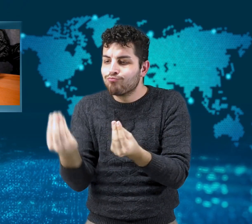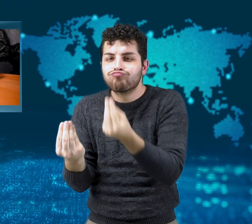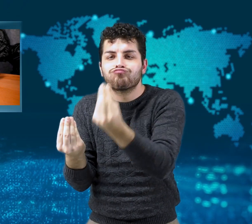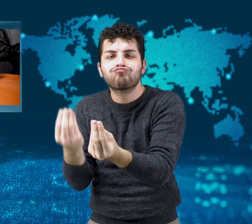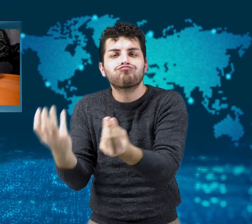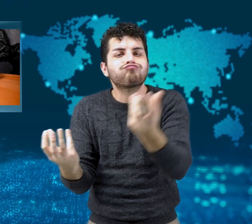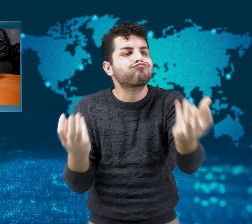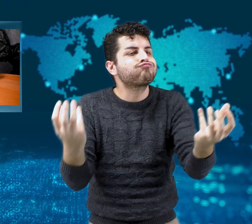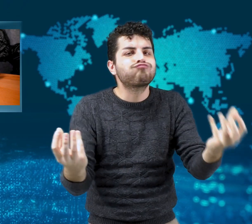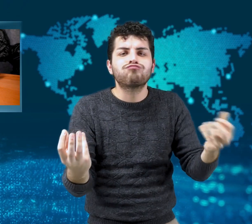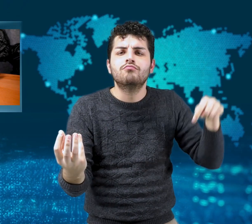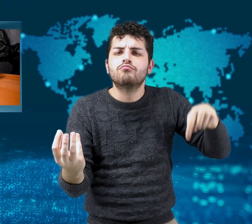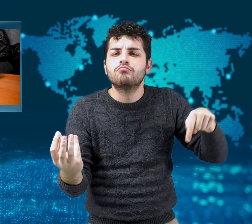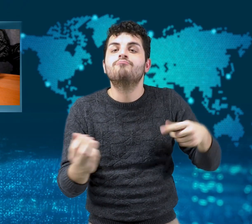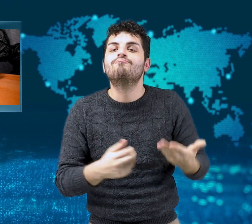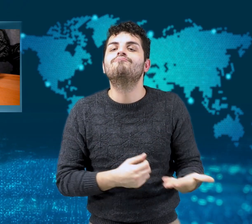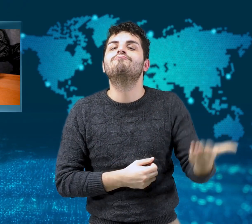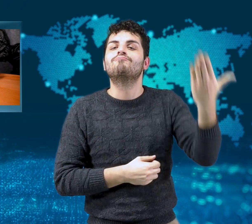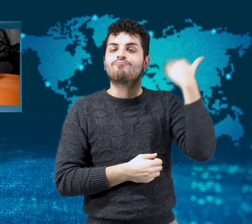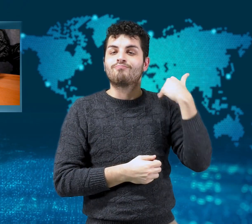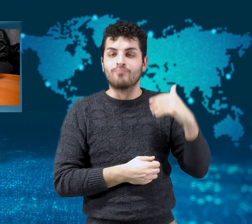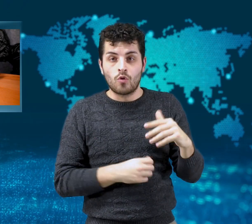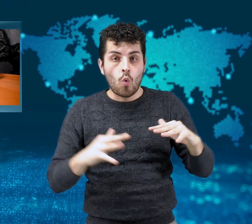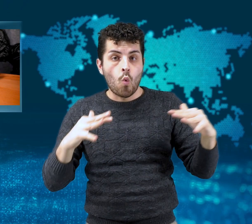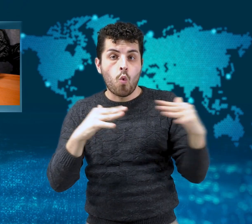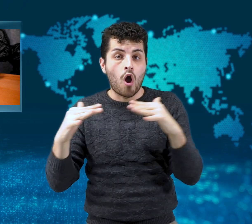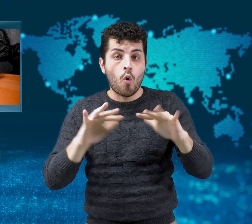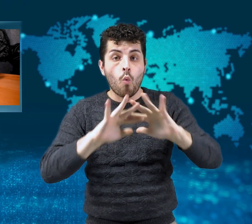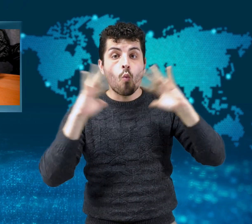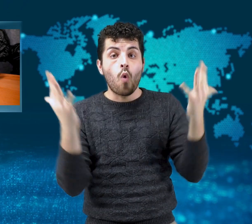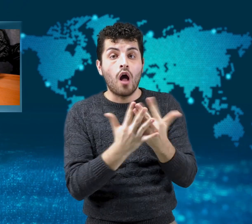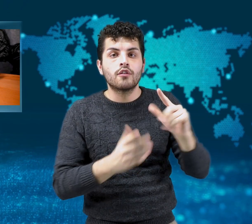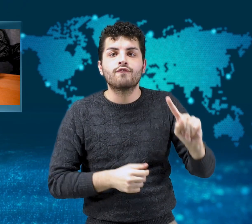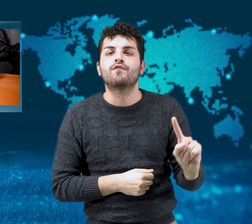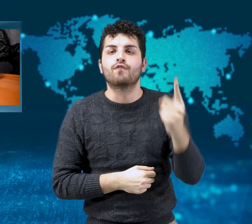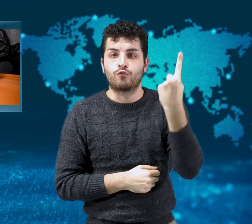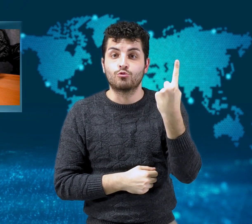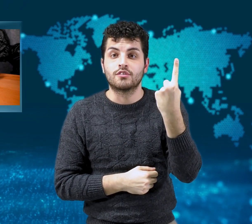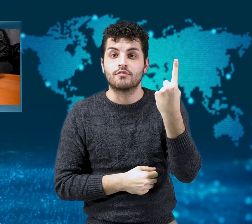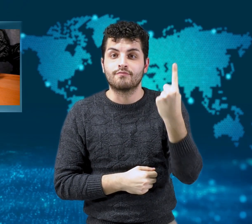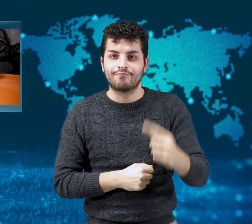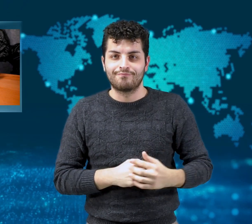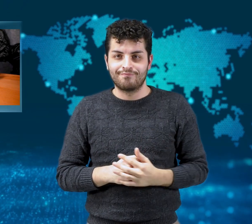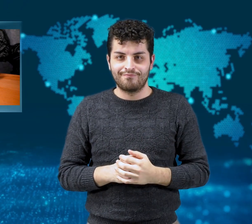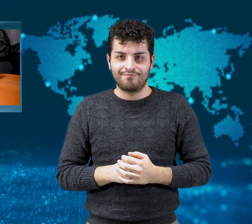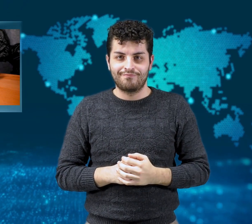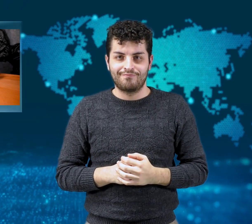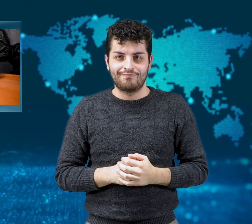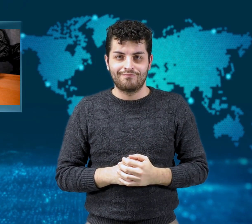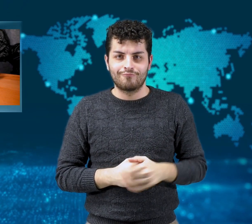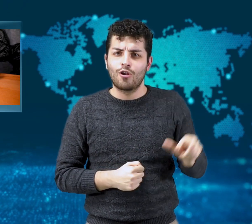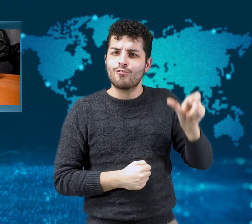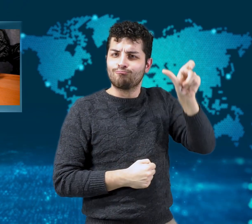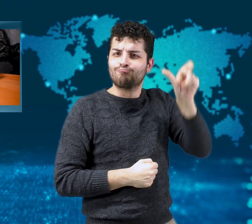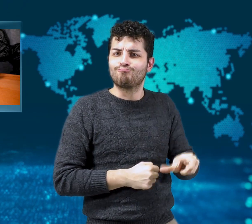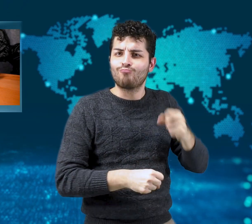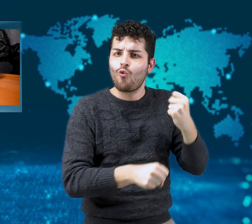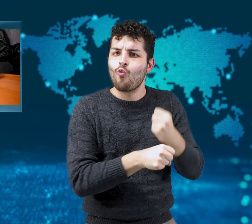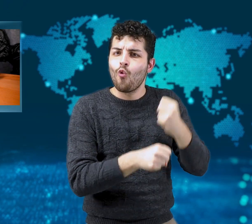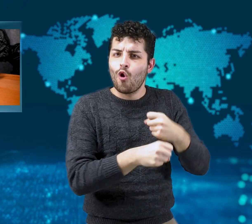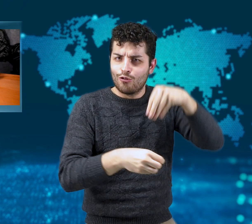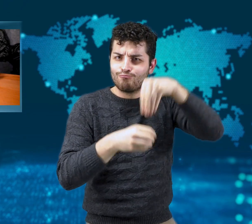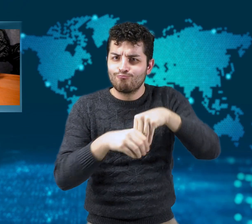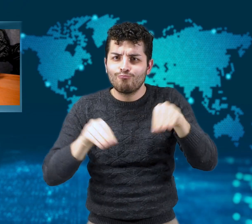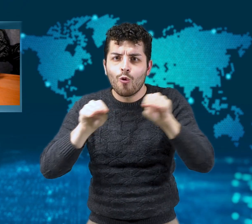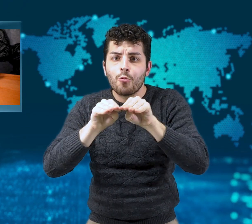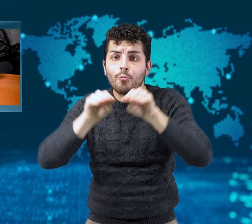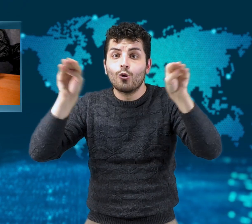The museum curator said that “artifacts like the message are